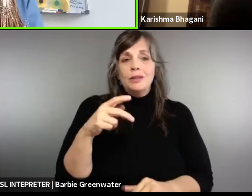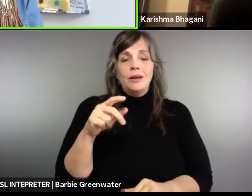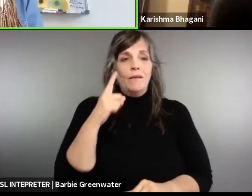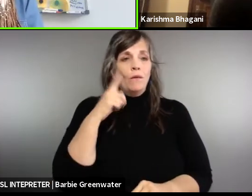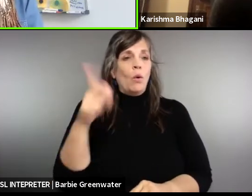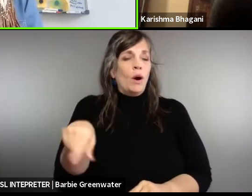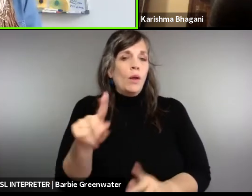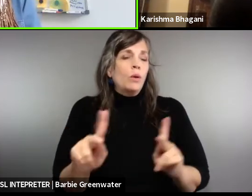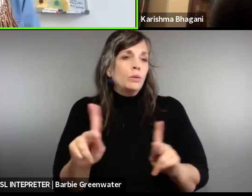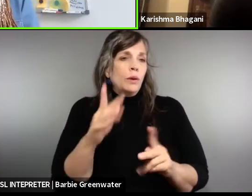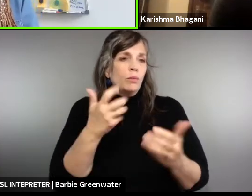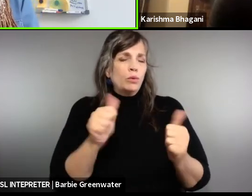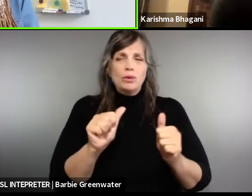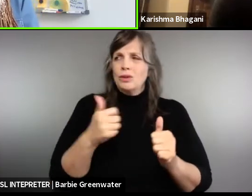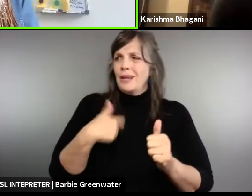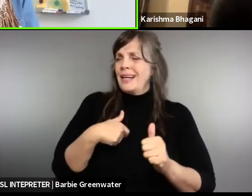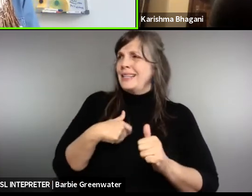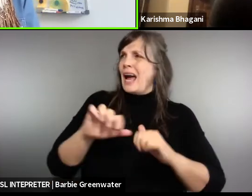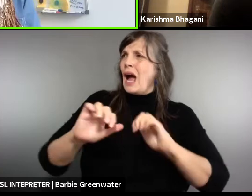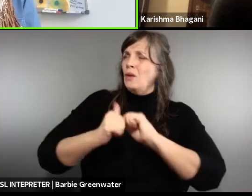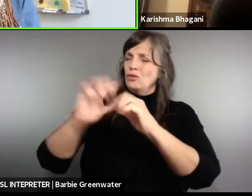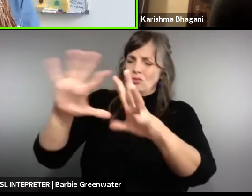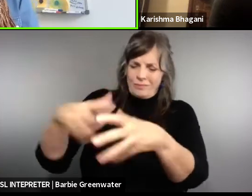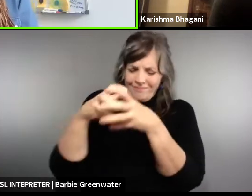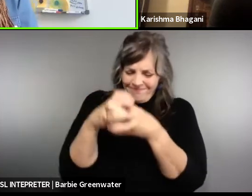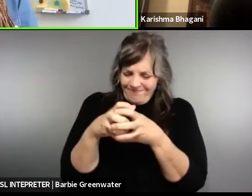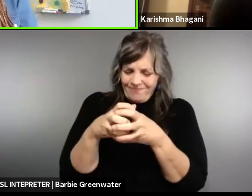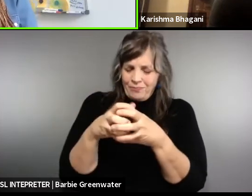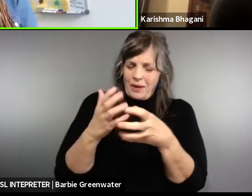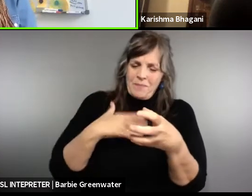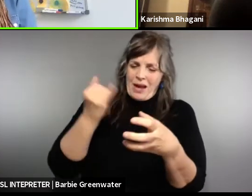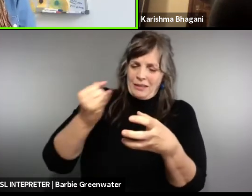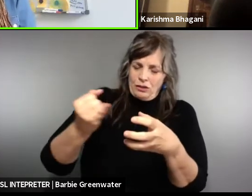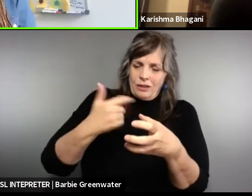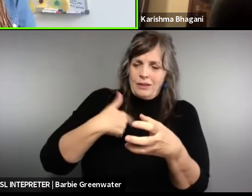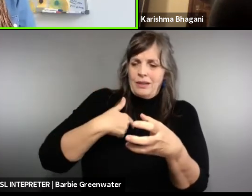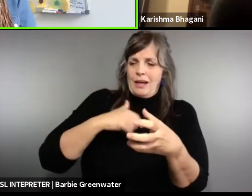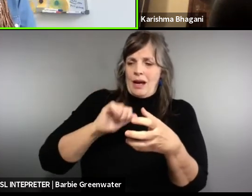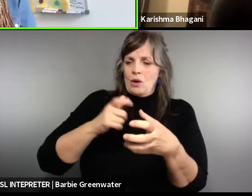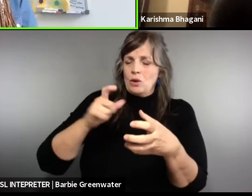how to even package their ideas, where they go from table to table and sharpen as they go along.